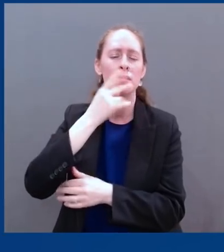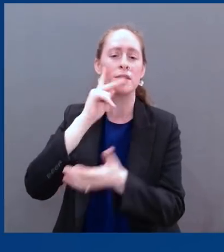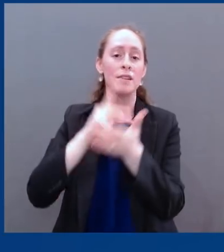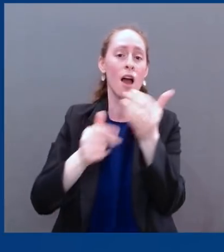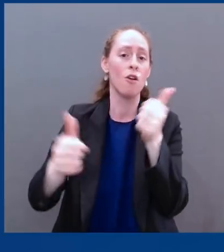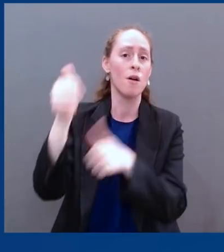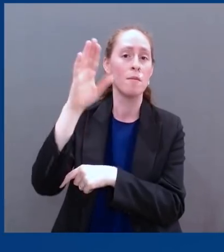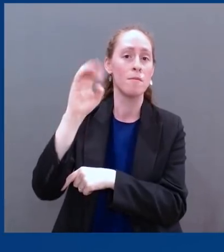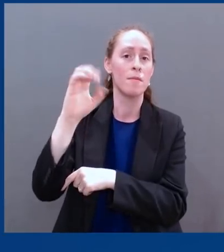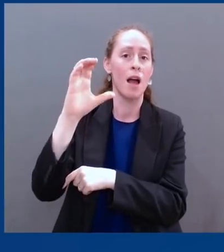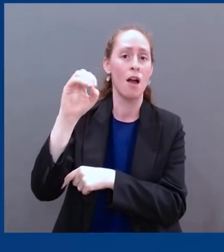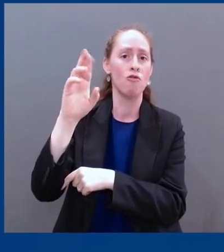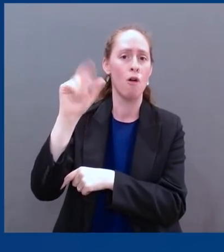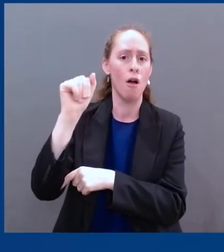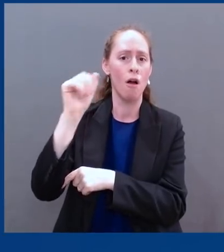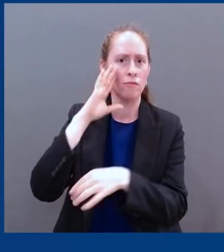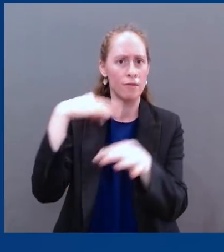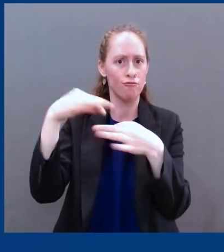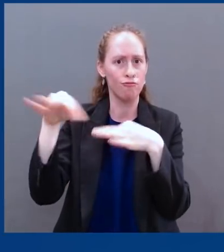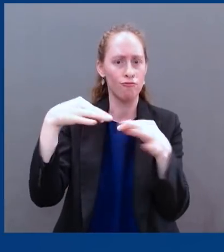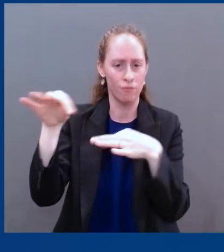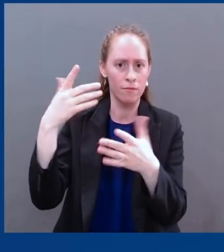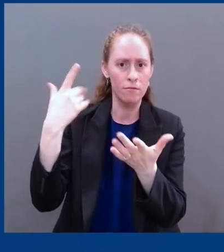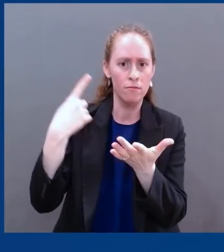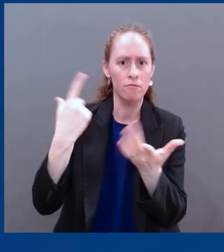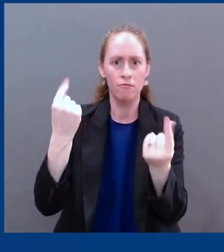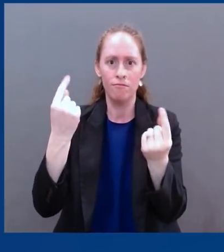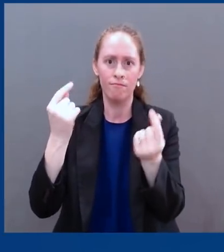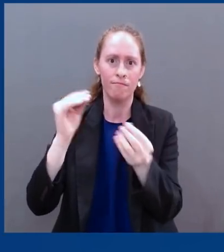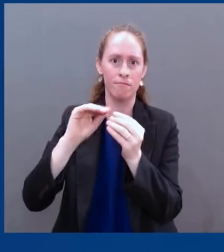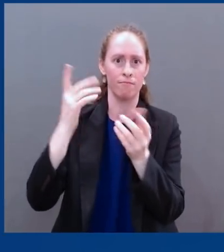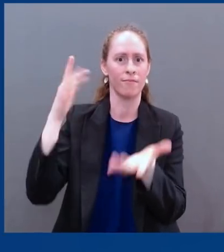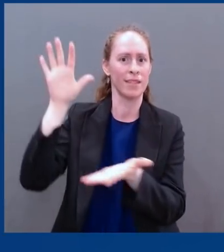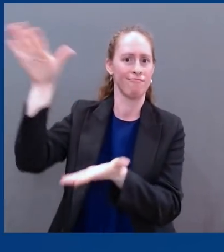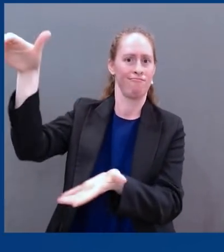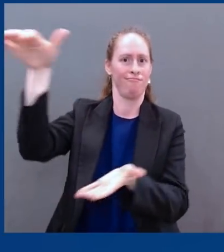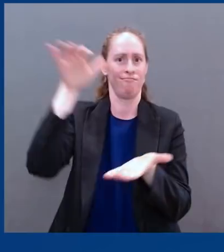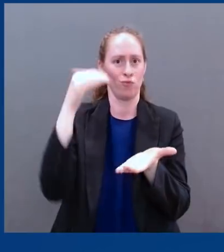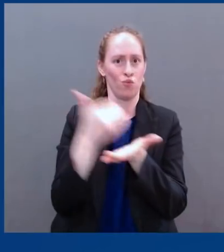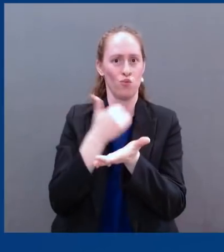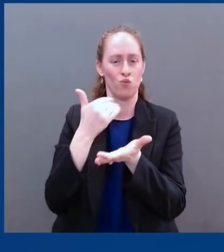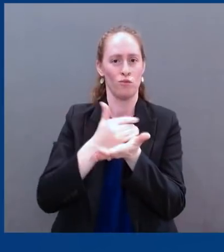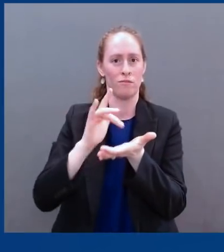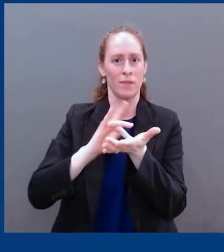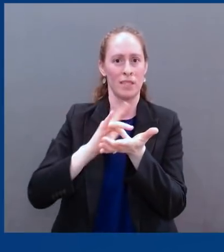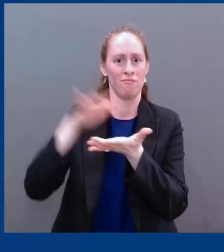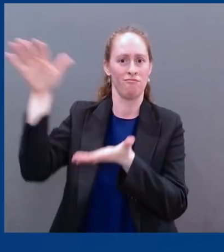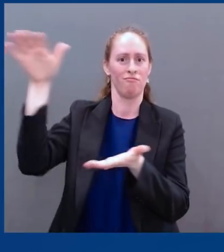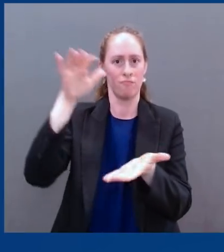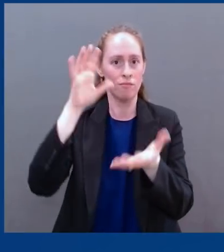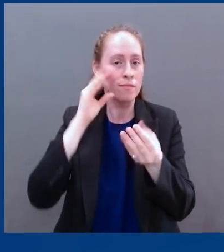courses of this new monoclonal antibody. We've subcontracted for an additional 500,000.